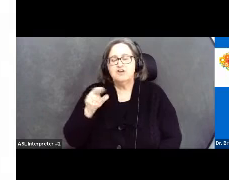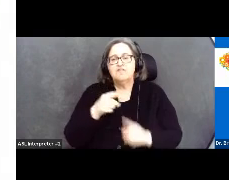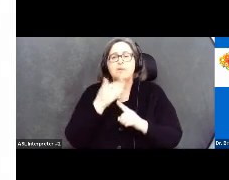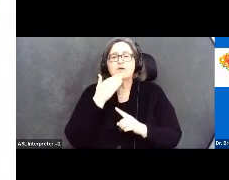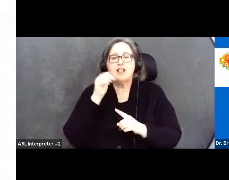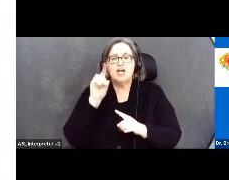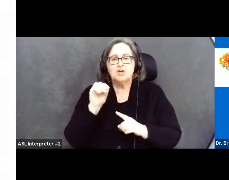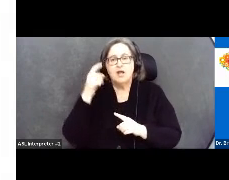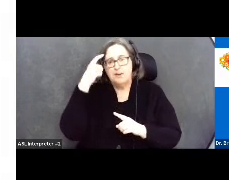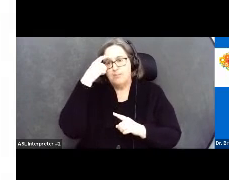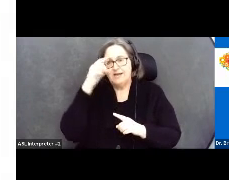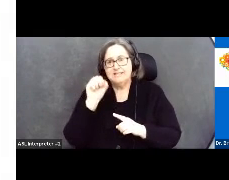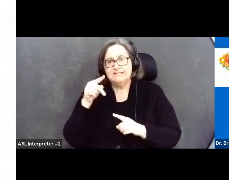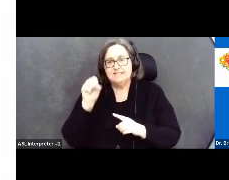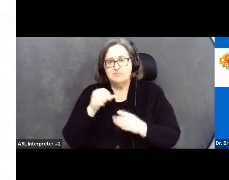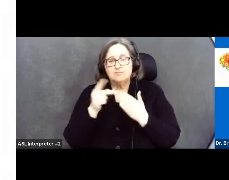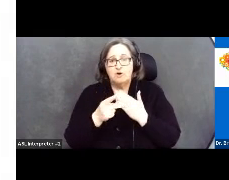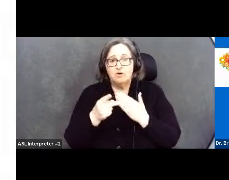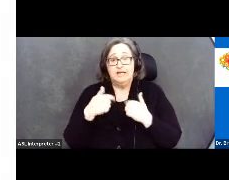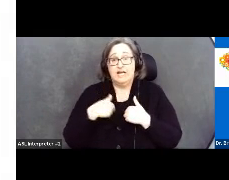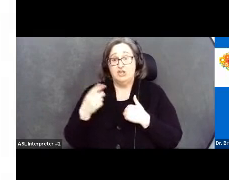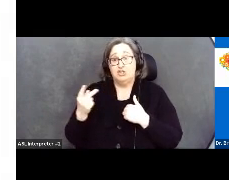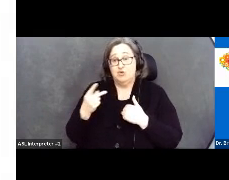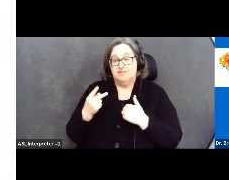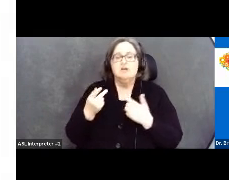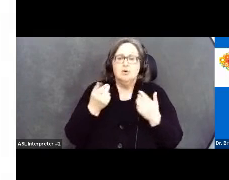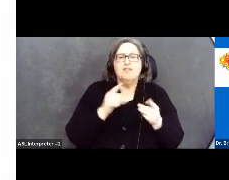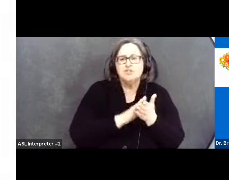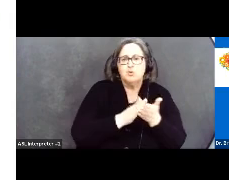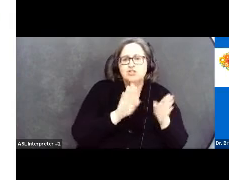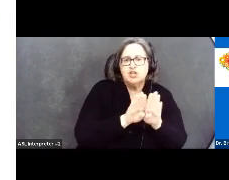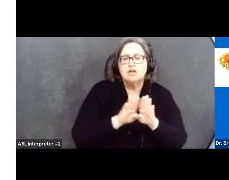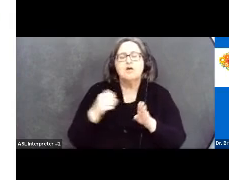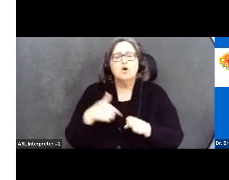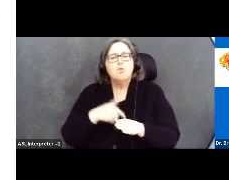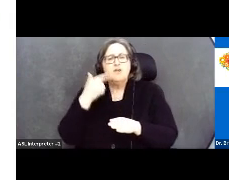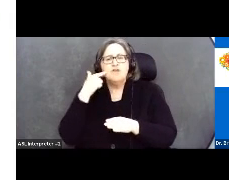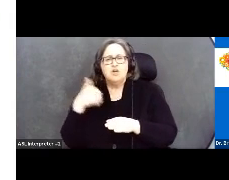and I, right when the school shut down last year, thought, okay, we need to create something for our